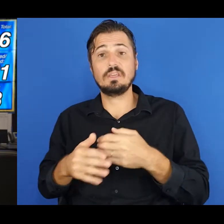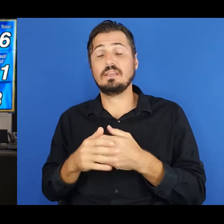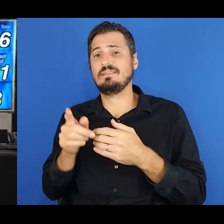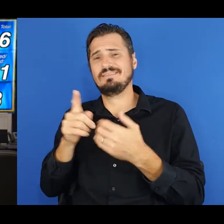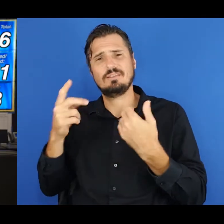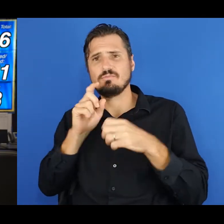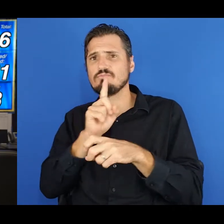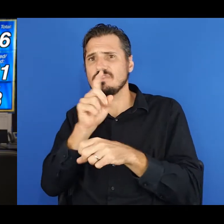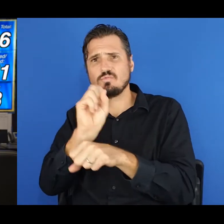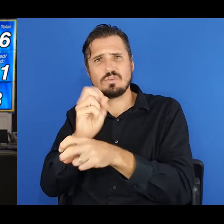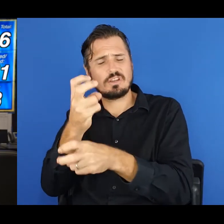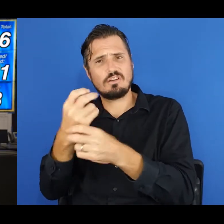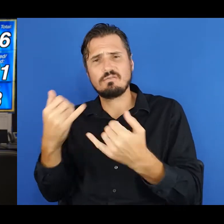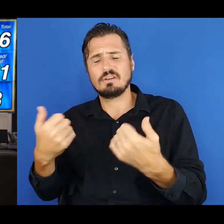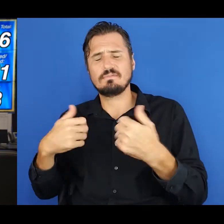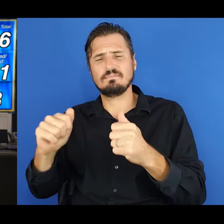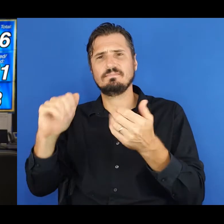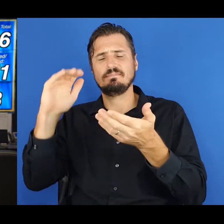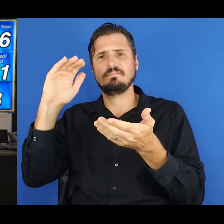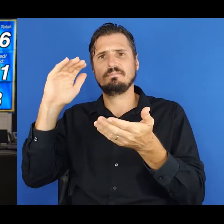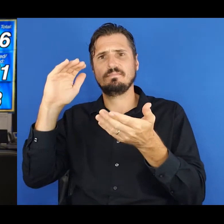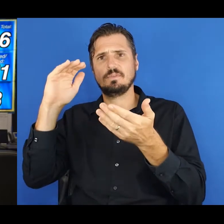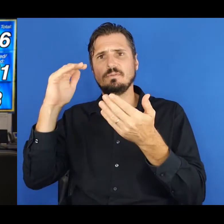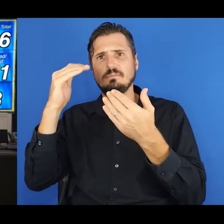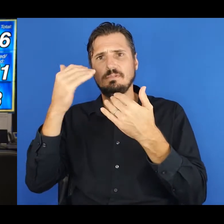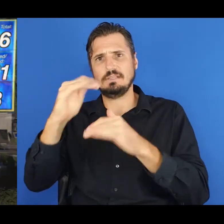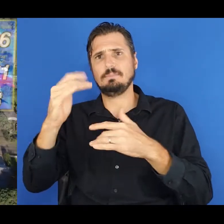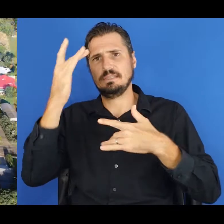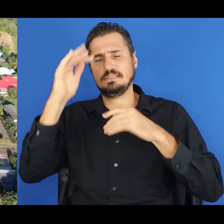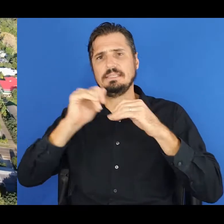clock to get our current case count under control and we are so grateful!